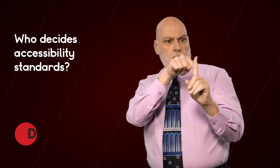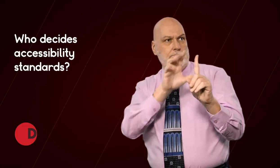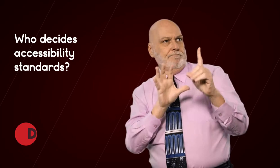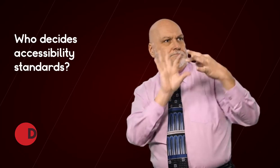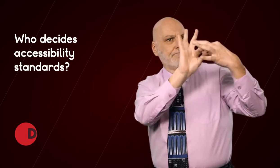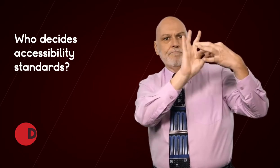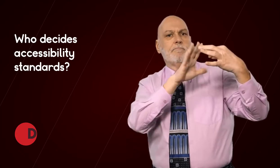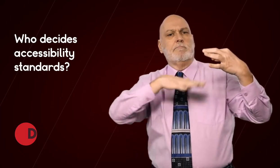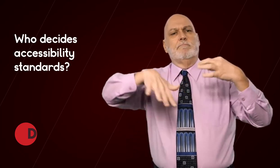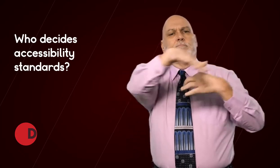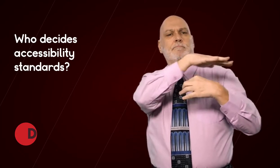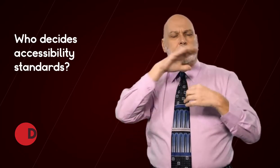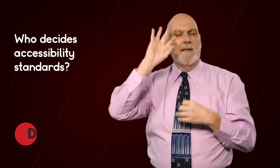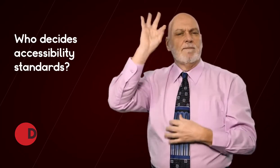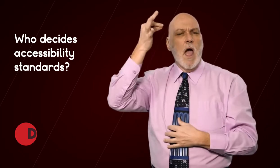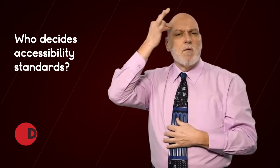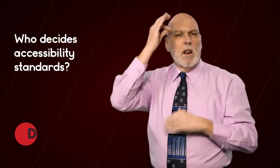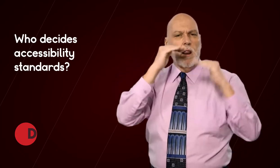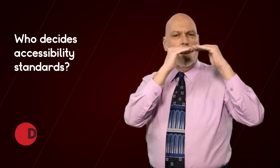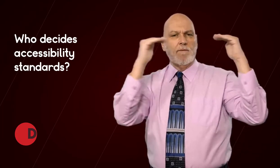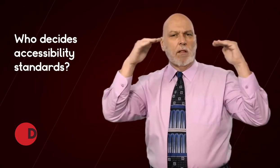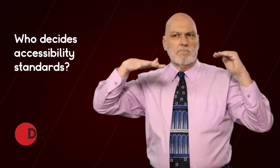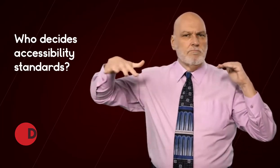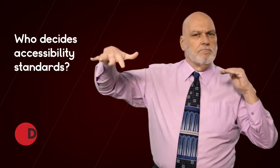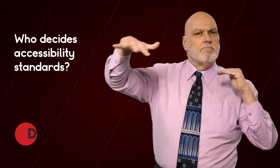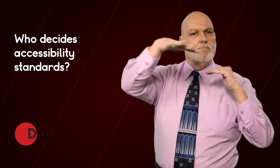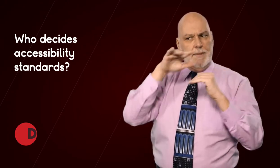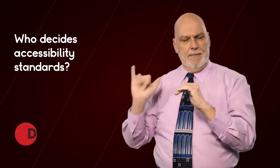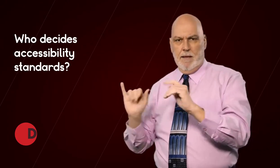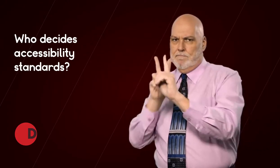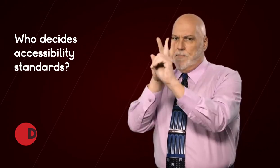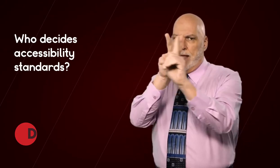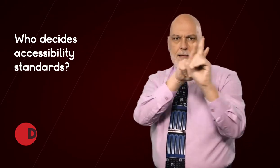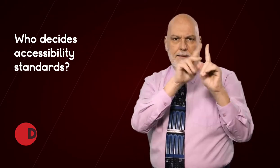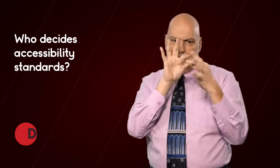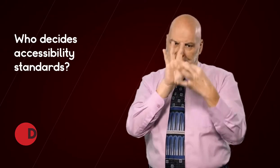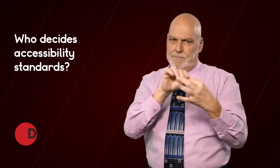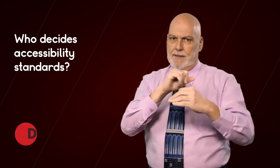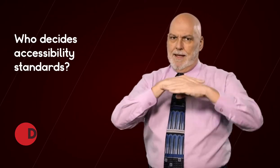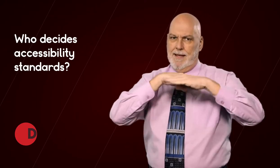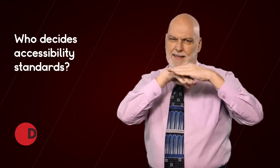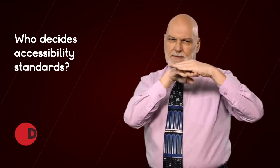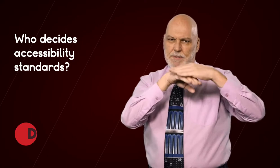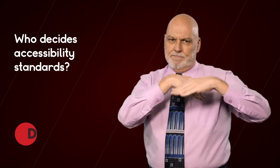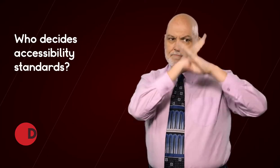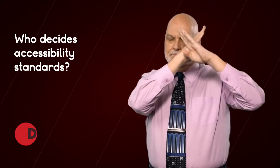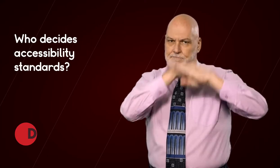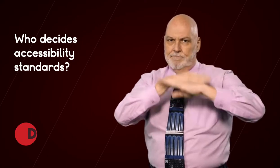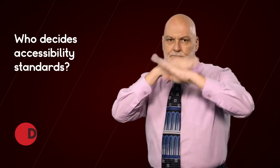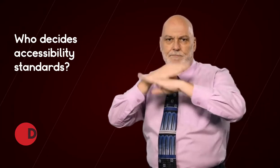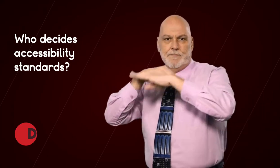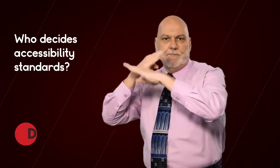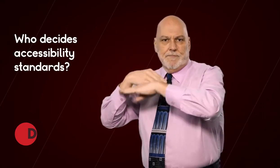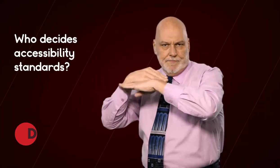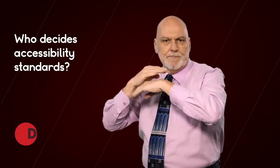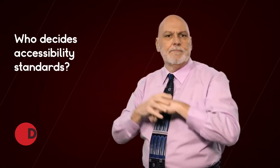ACA only applies on a federal level,